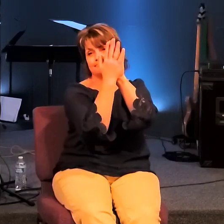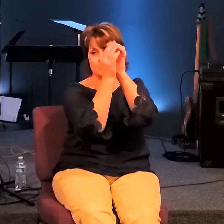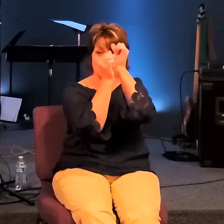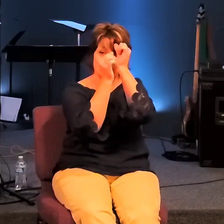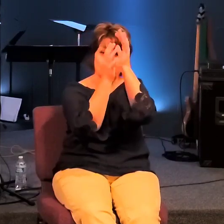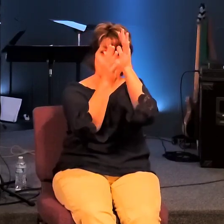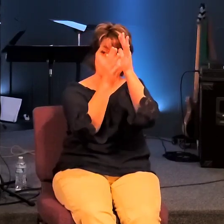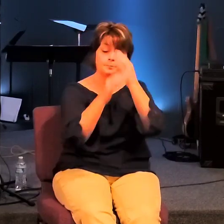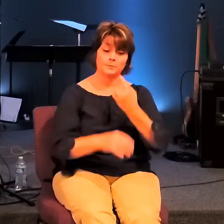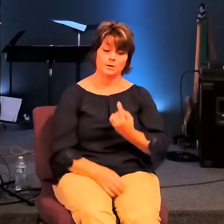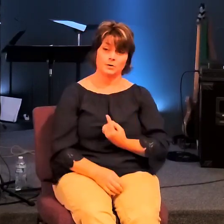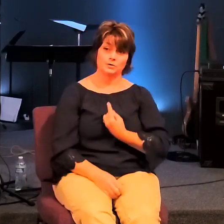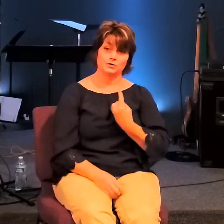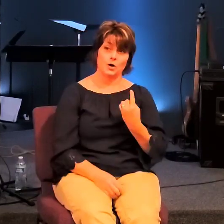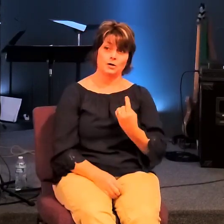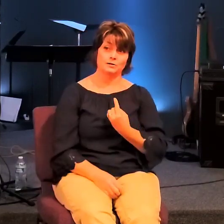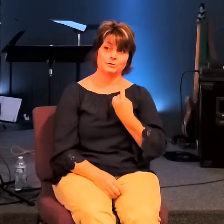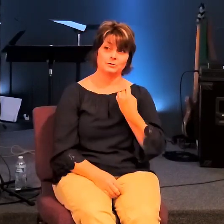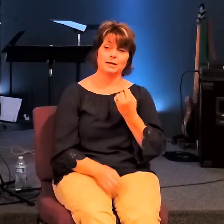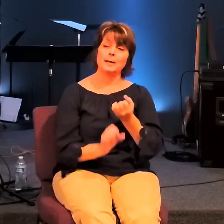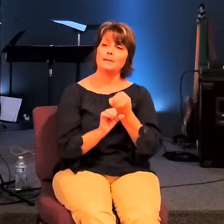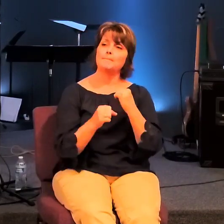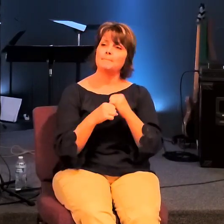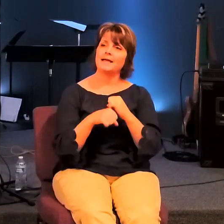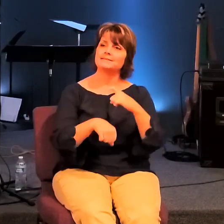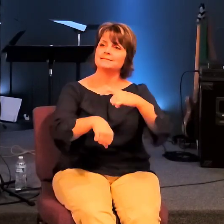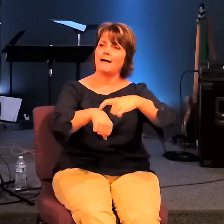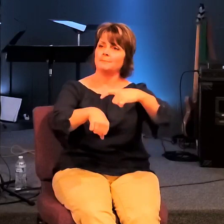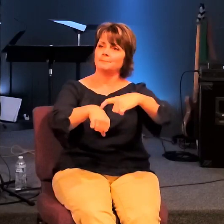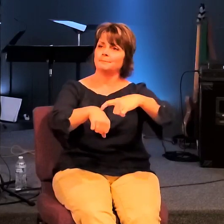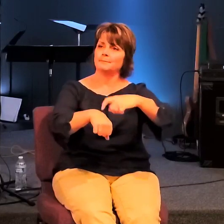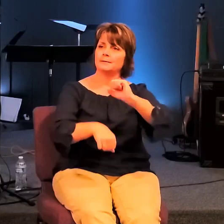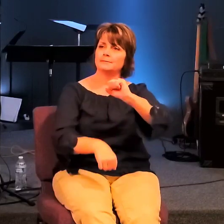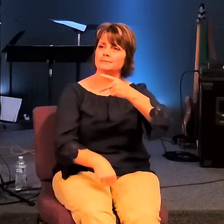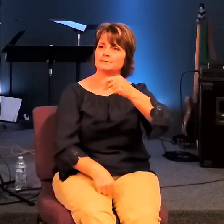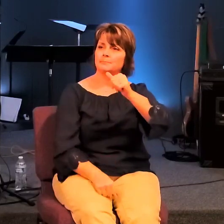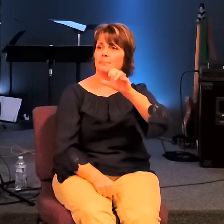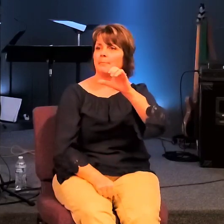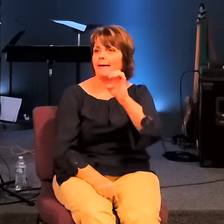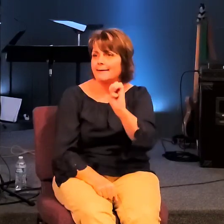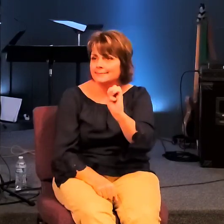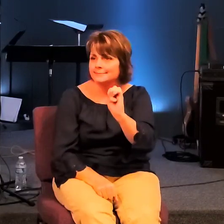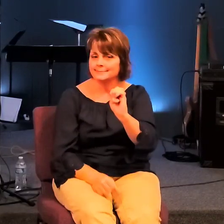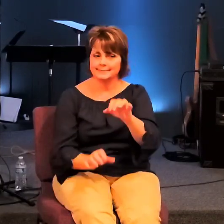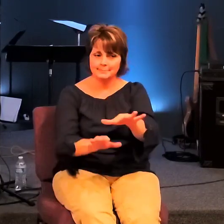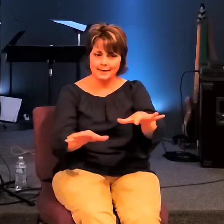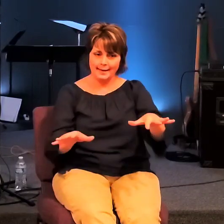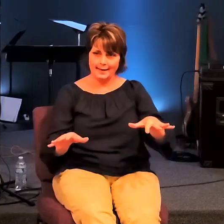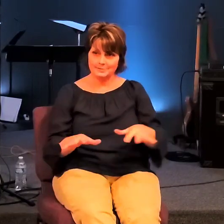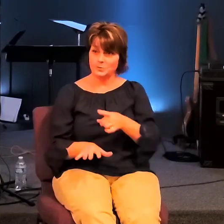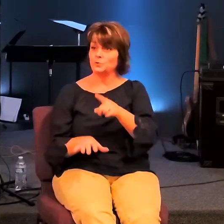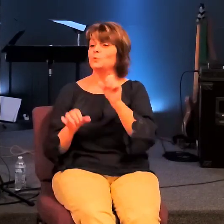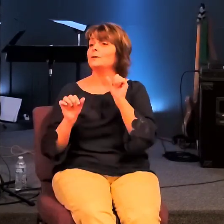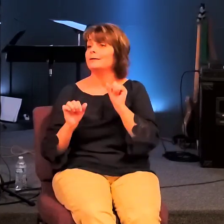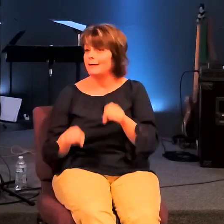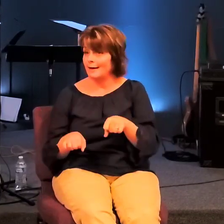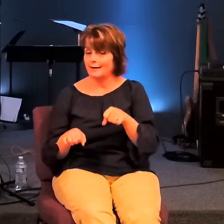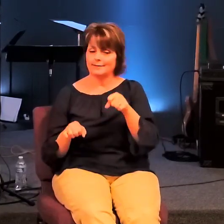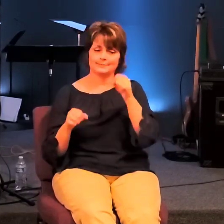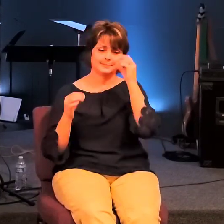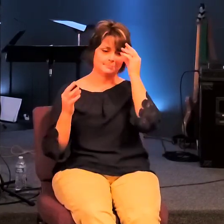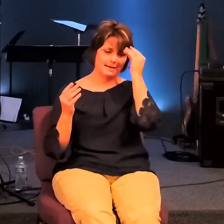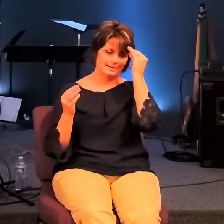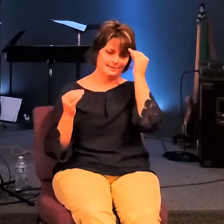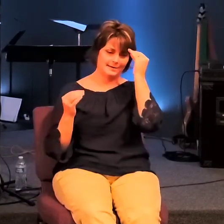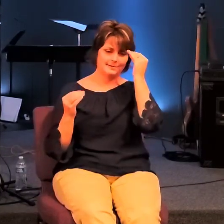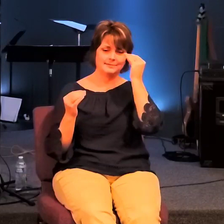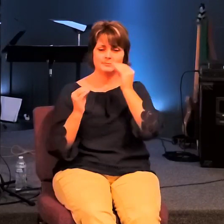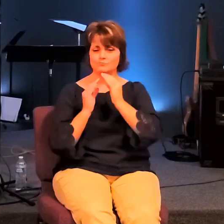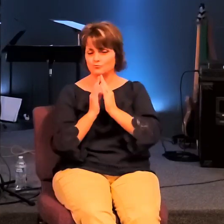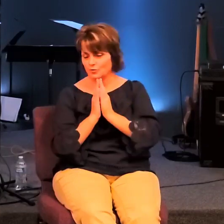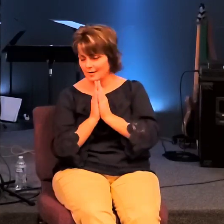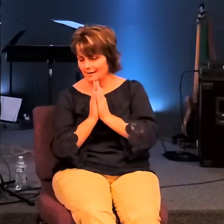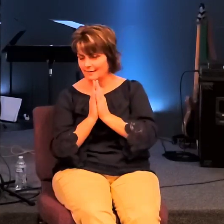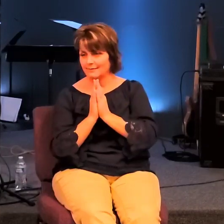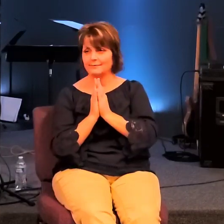makes space for that so that we can meditate so that we can pray so that we can fast so